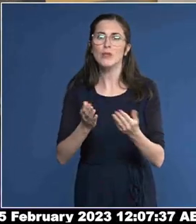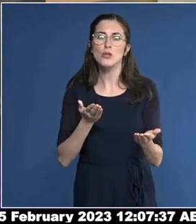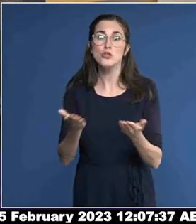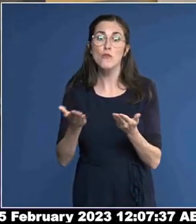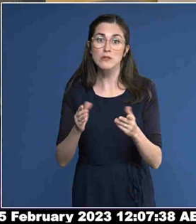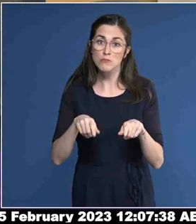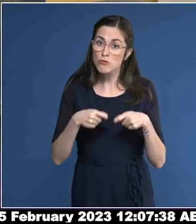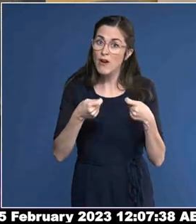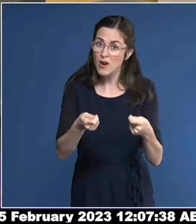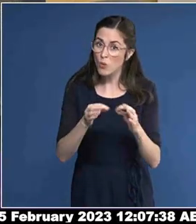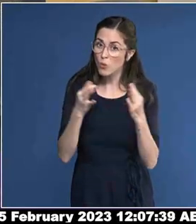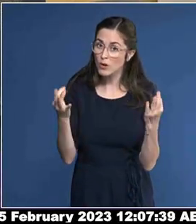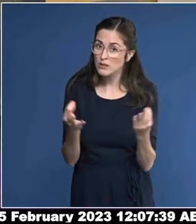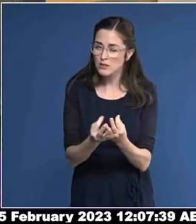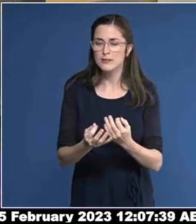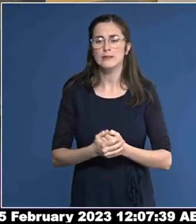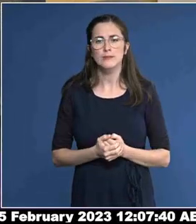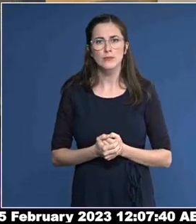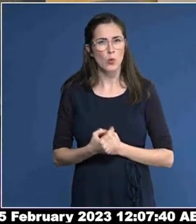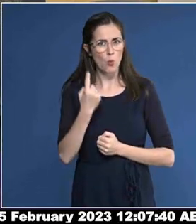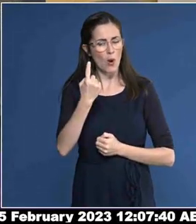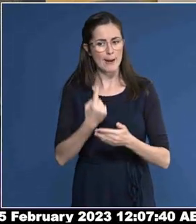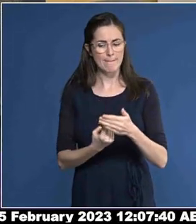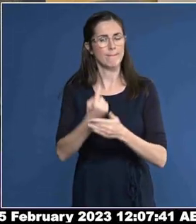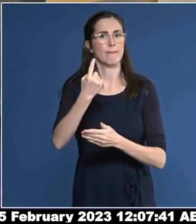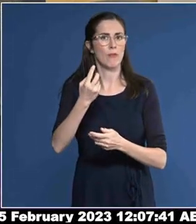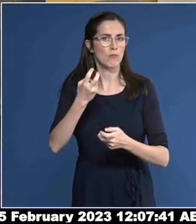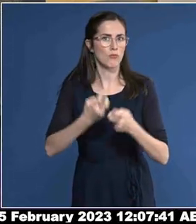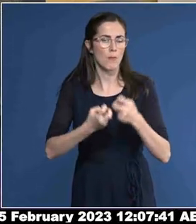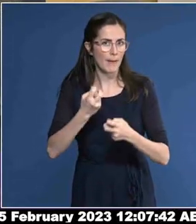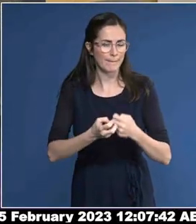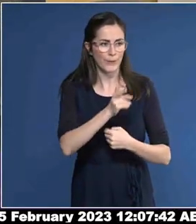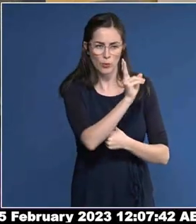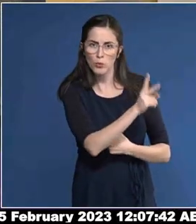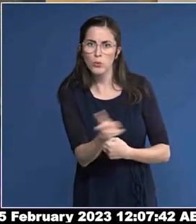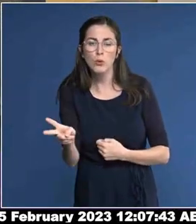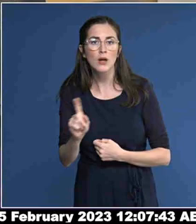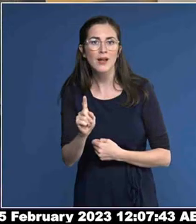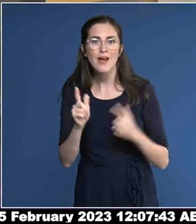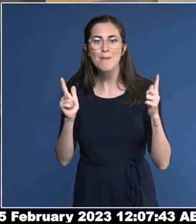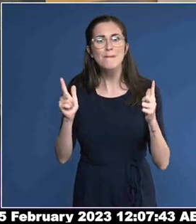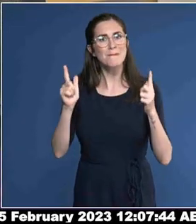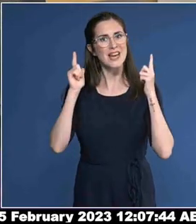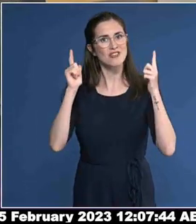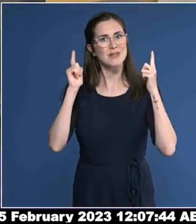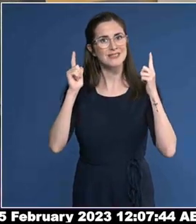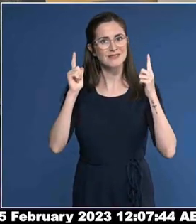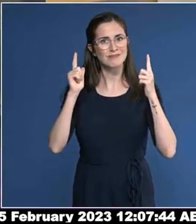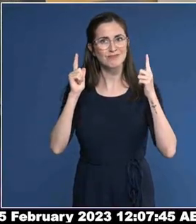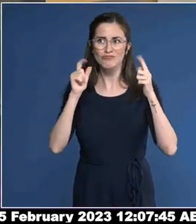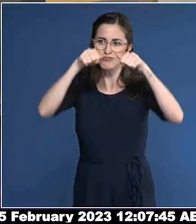has arisen is the management structures within organisations and also the role of